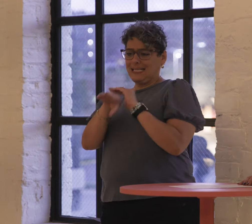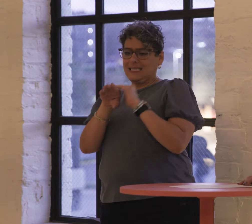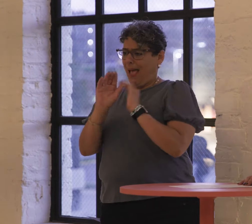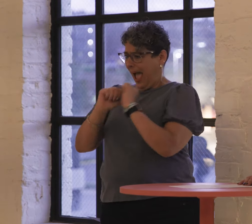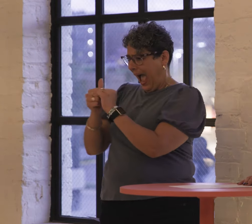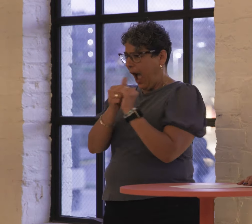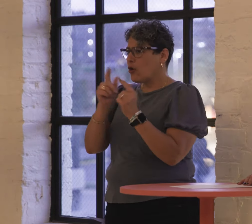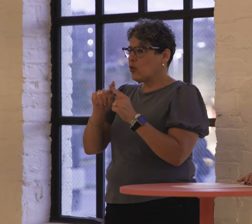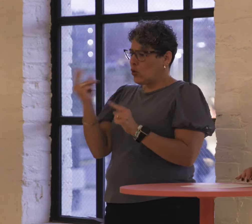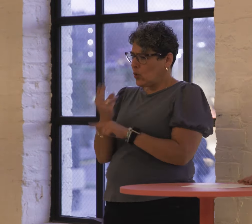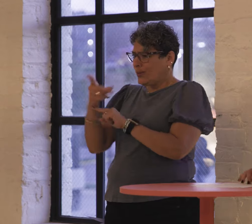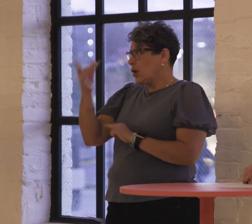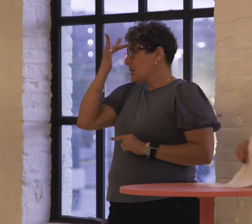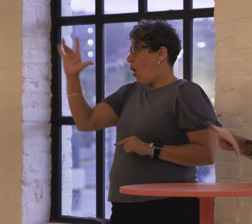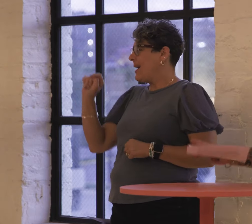and showcase a little bit of a local film.